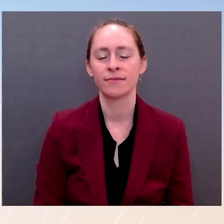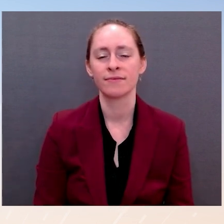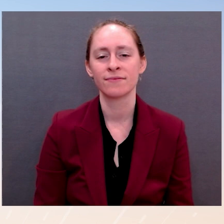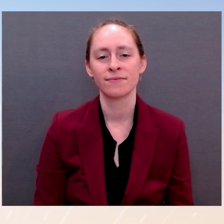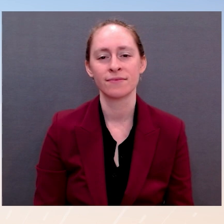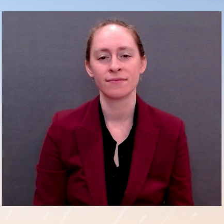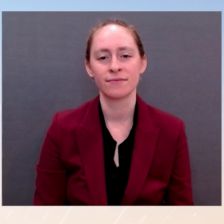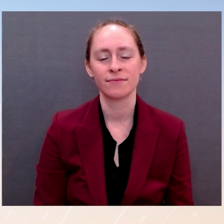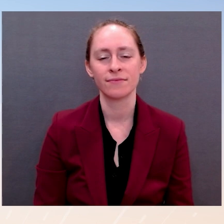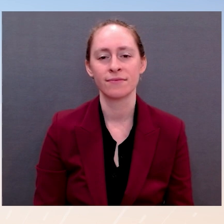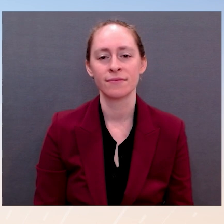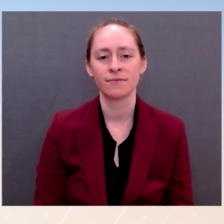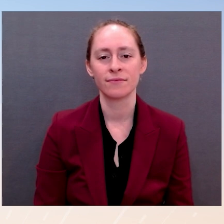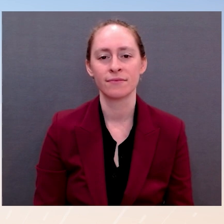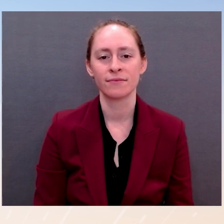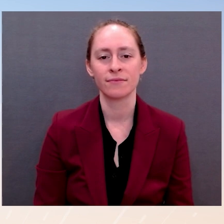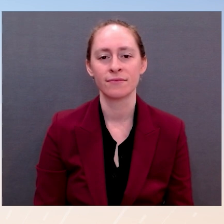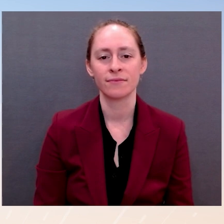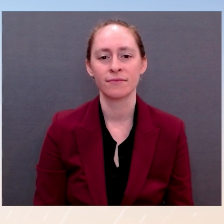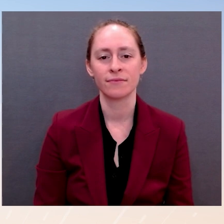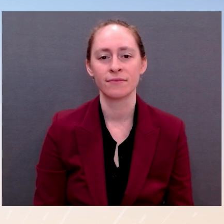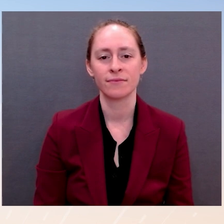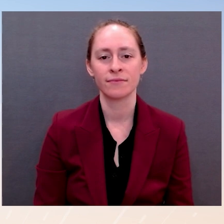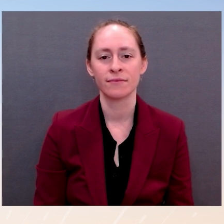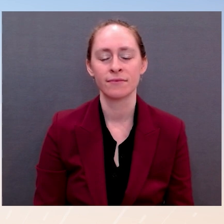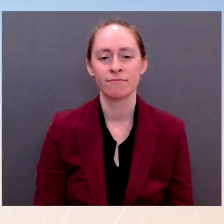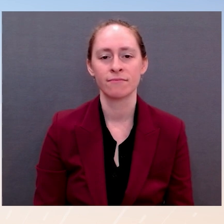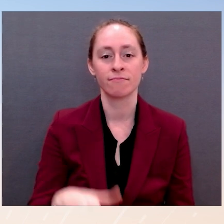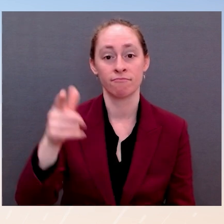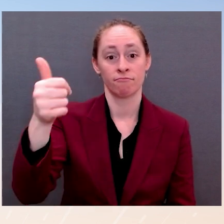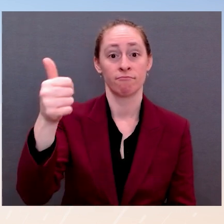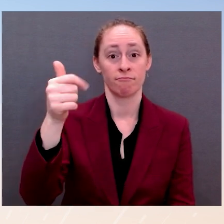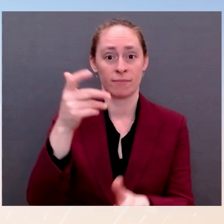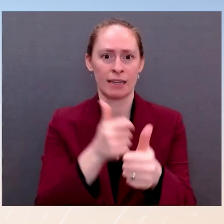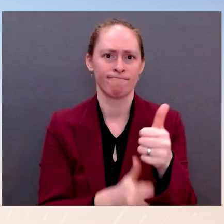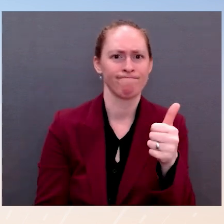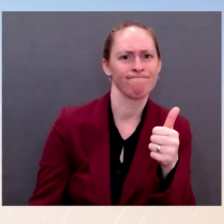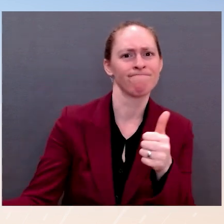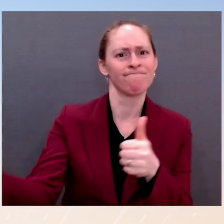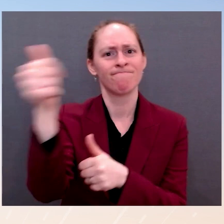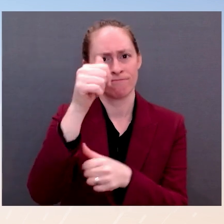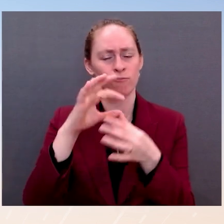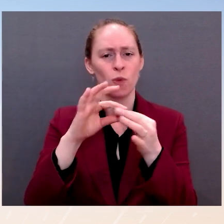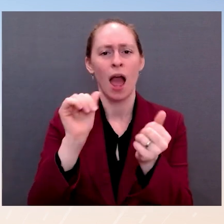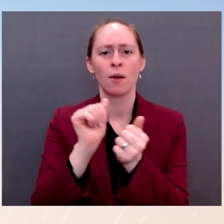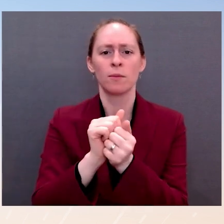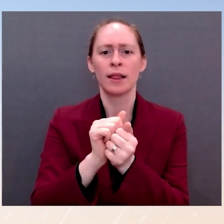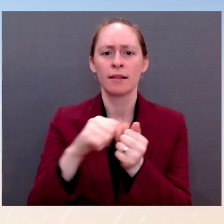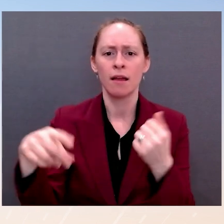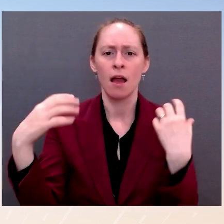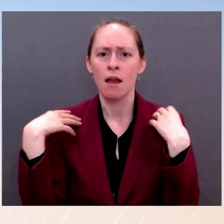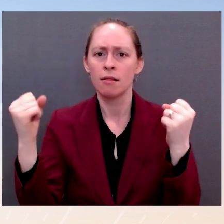and the incumbent of the Nichols Biondi chair for Health Equity. She serves as vice chair of health equity